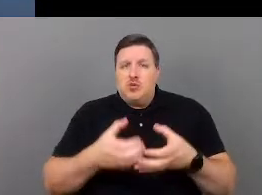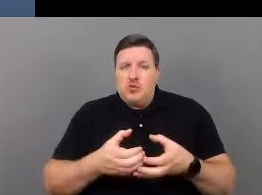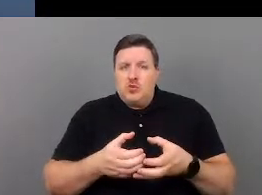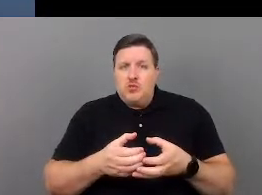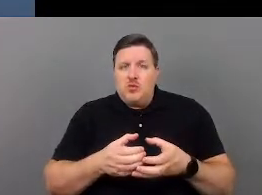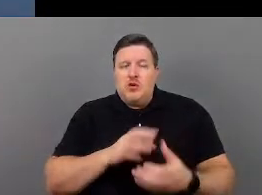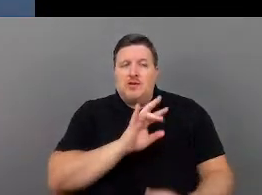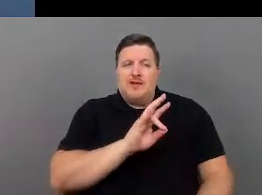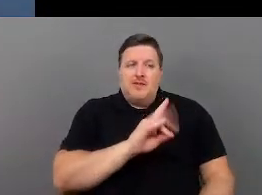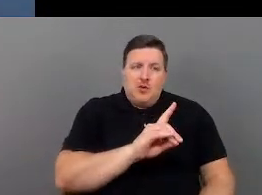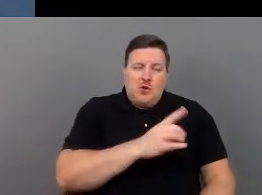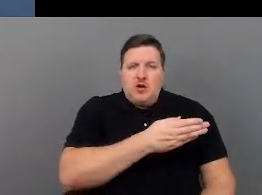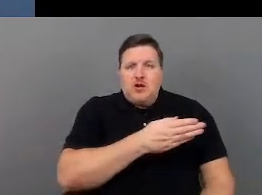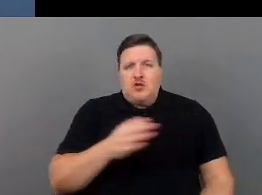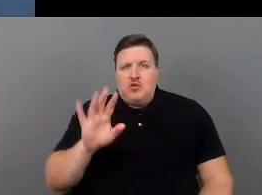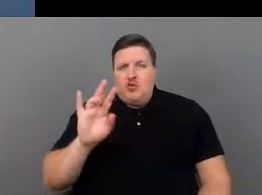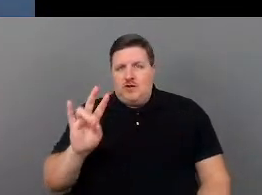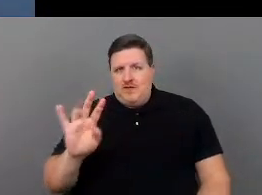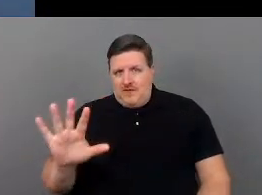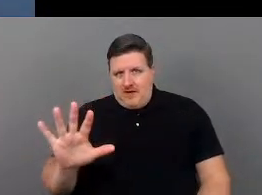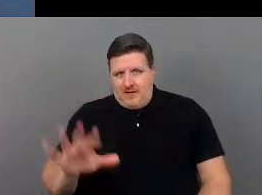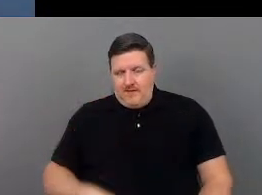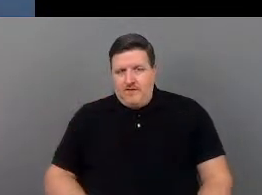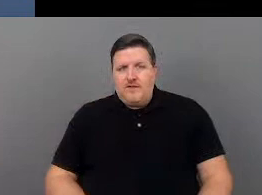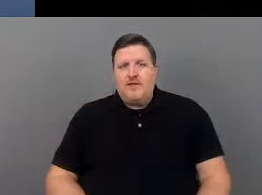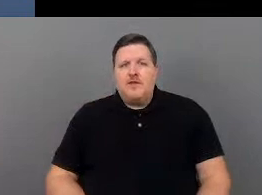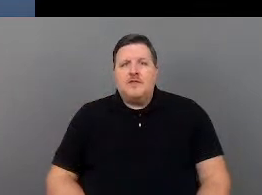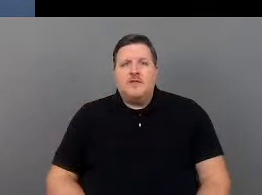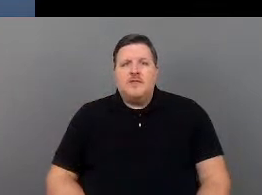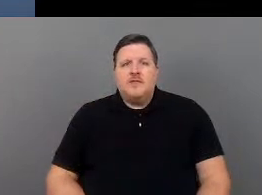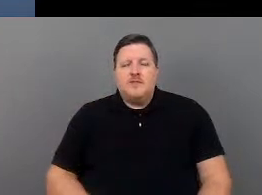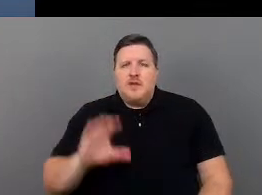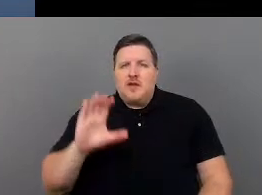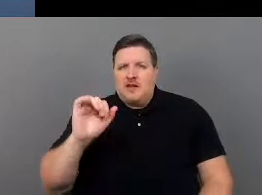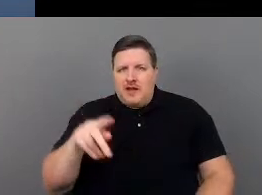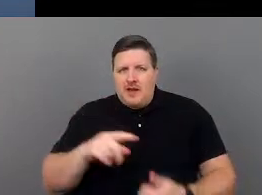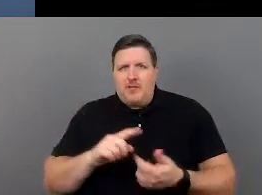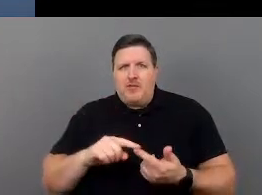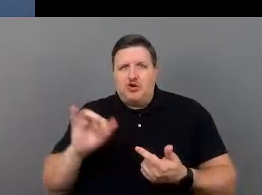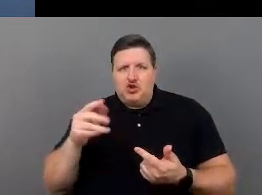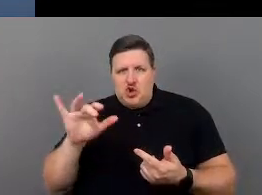SNOW AND SHADONA. BEGINNING WITH 71 CAT PHILLIPS.